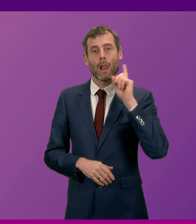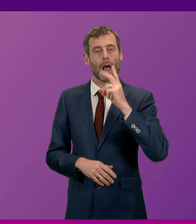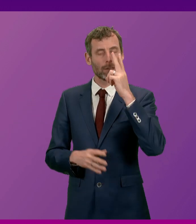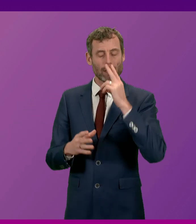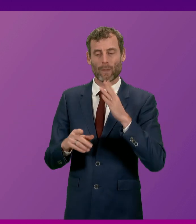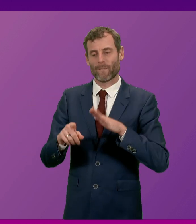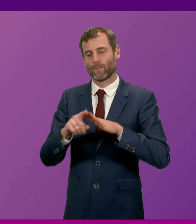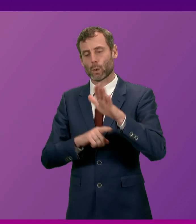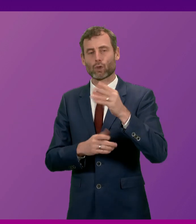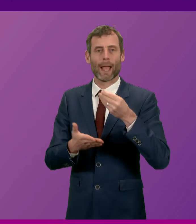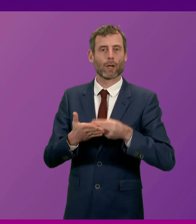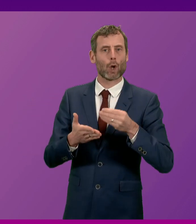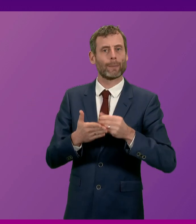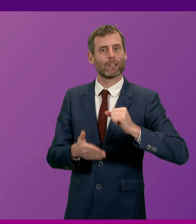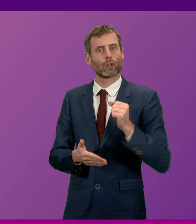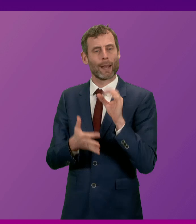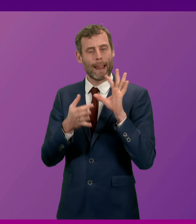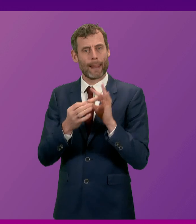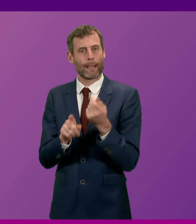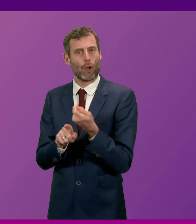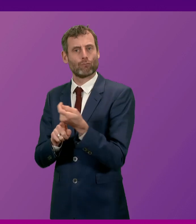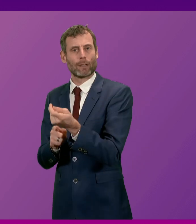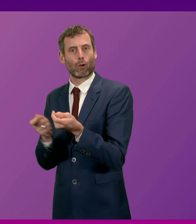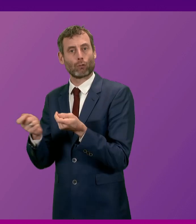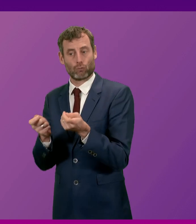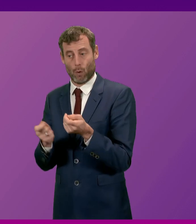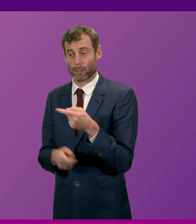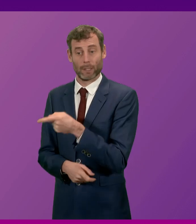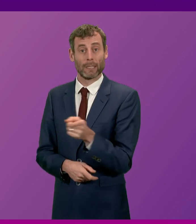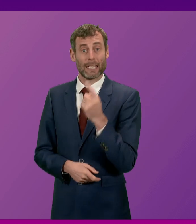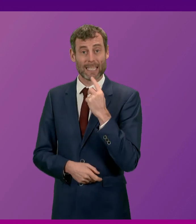myths around rent controls and highlighting that 82 per cent of Scots back this Scottish